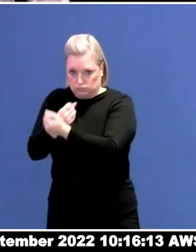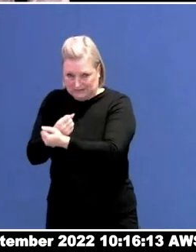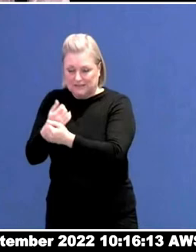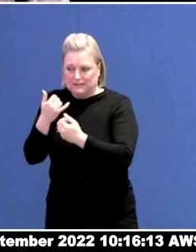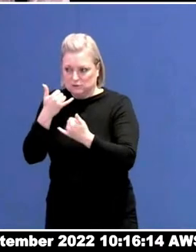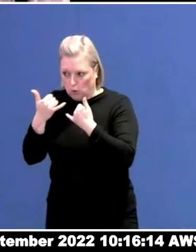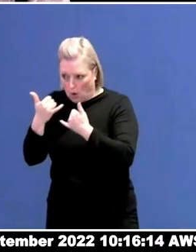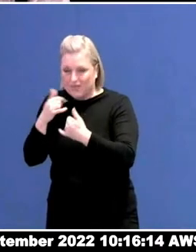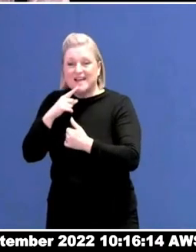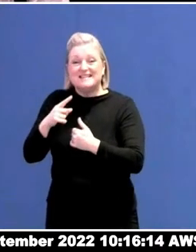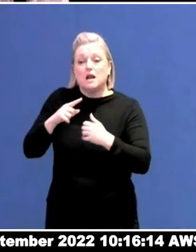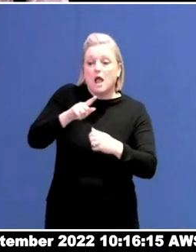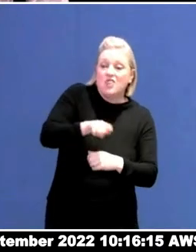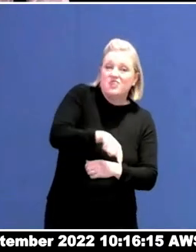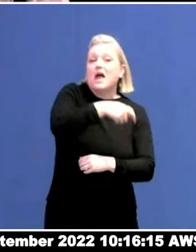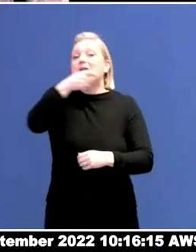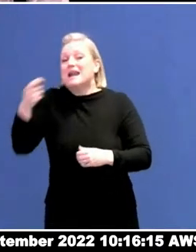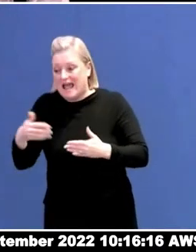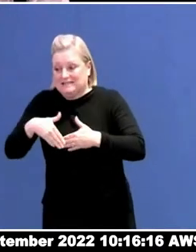Yes. CHAIR: And that's what you did.